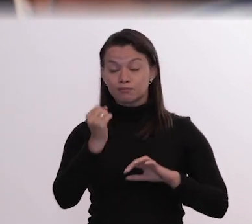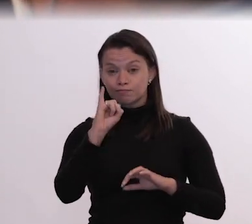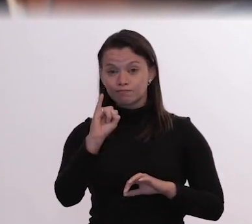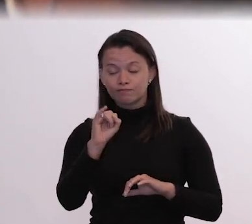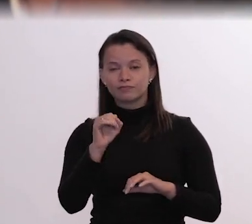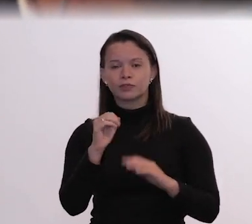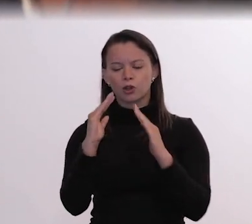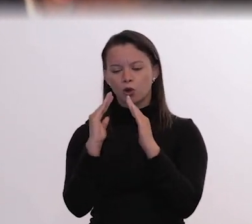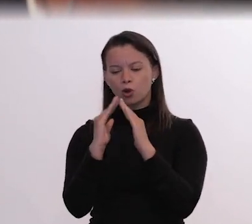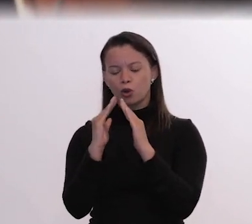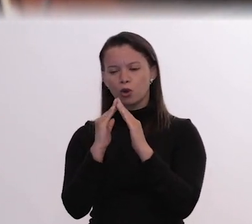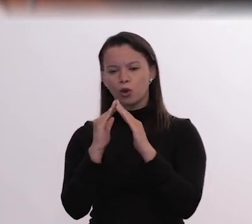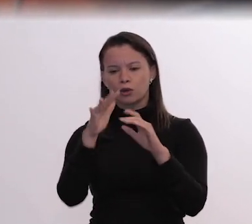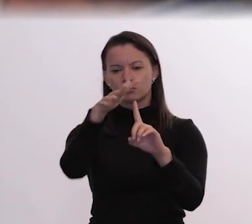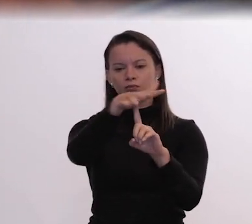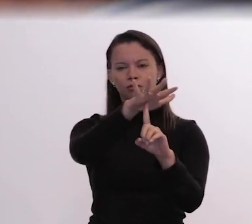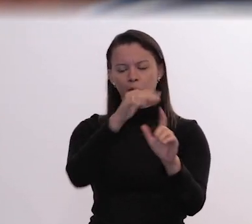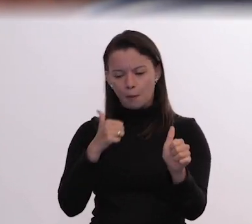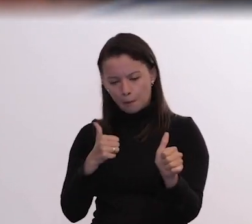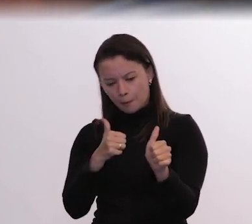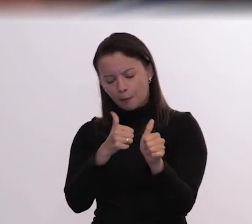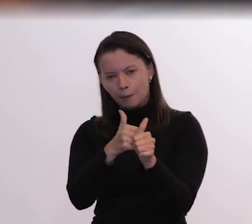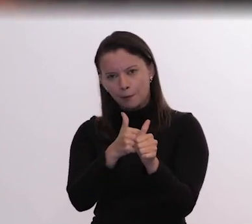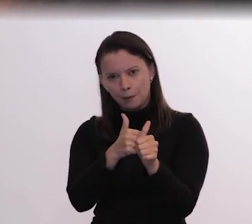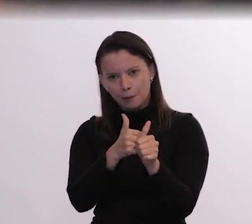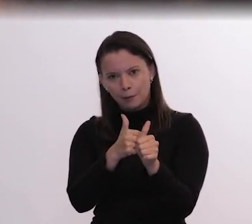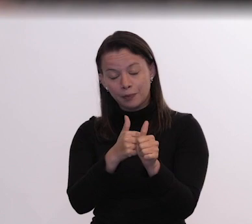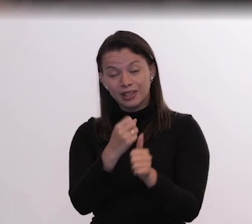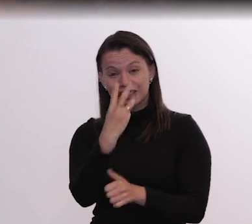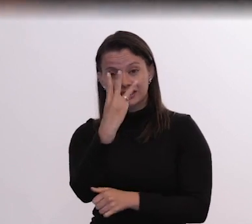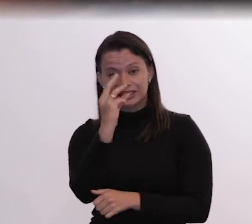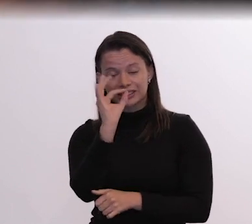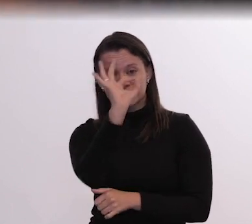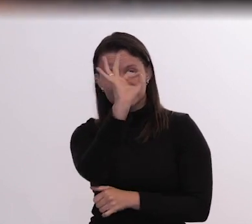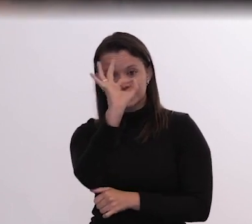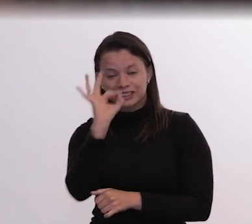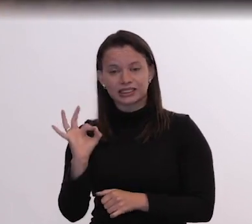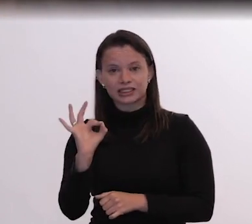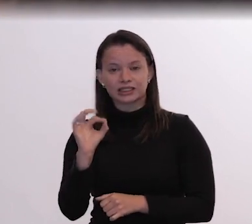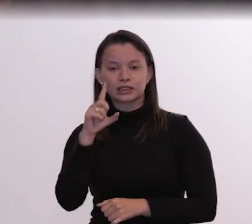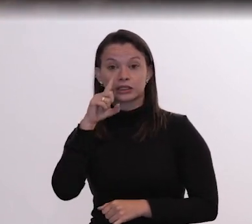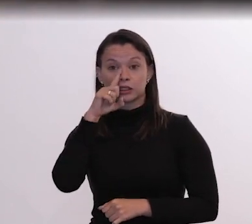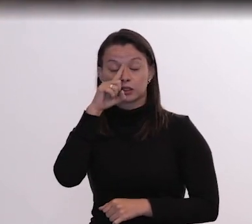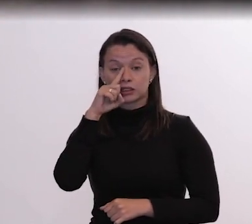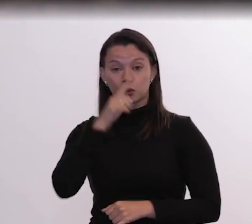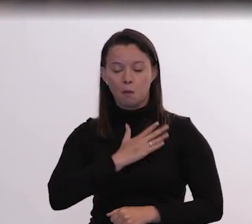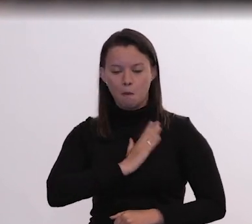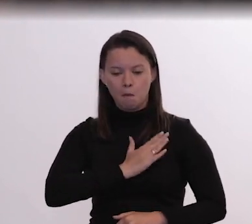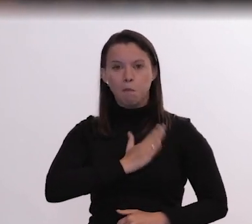it reduces your risk by up to 30% of dying of myocardial infarction. You said it is more powerful than Simvastatin, right?